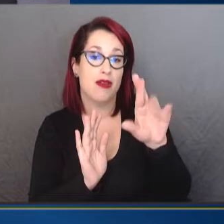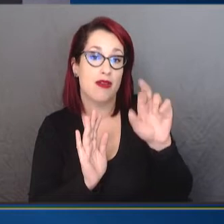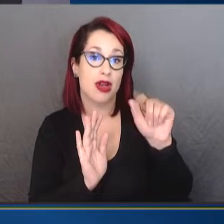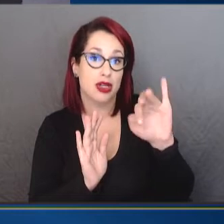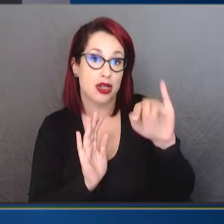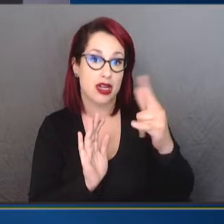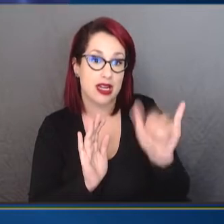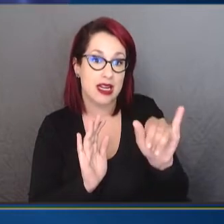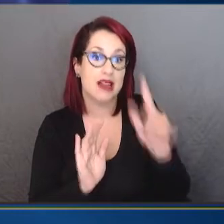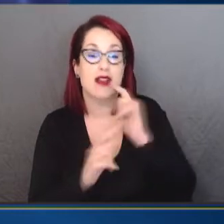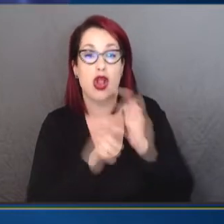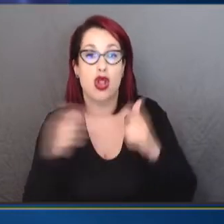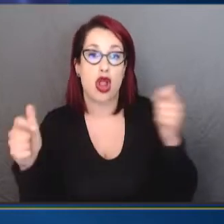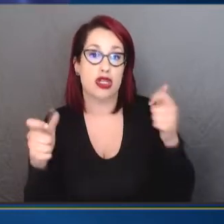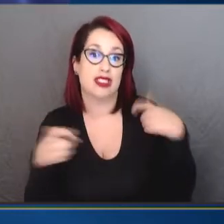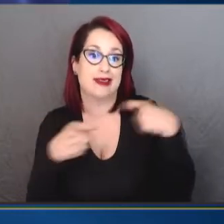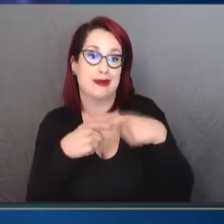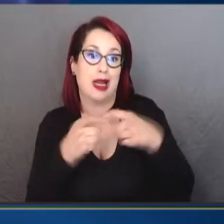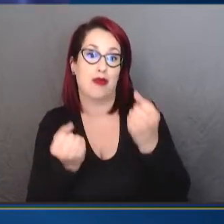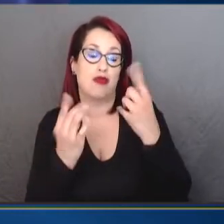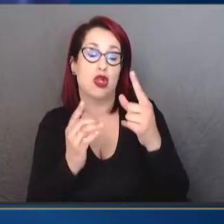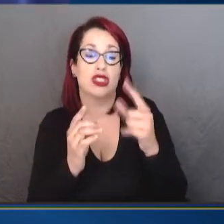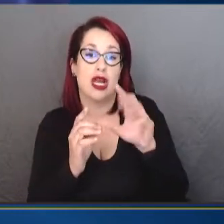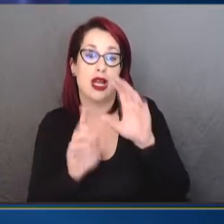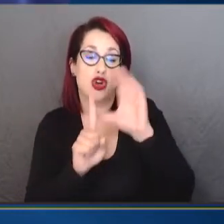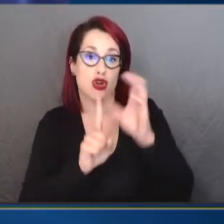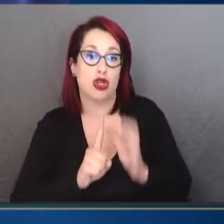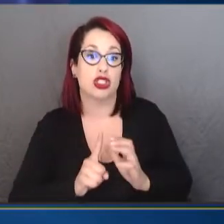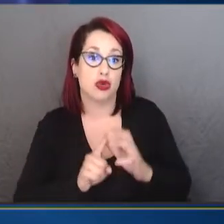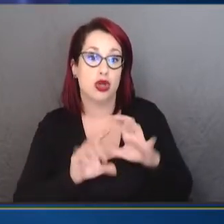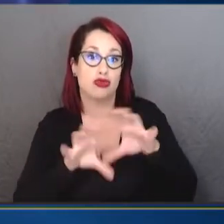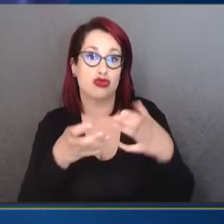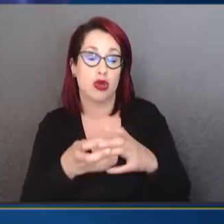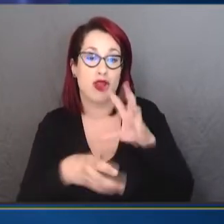Marvin Figueroa: Sigma Lambda Beta has created the Multicultural Leaders Program,